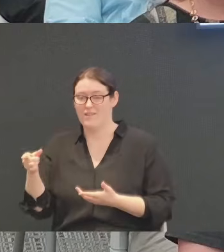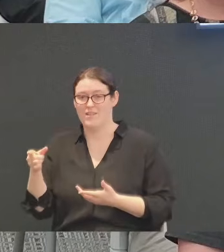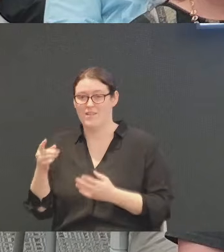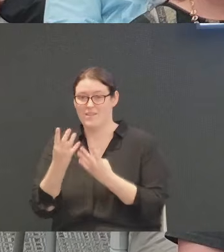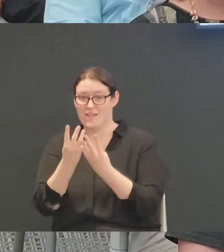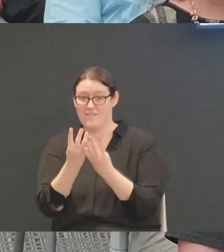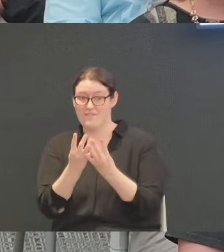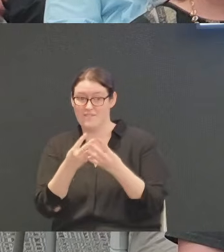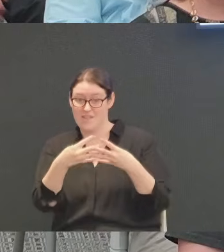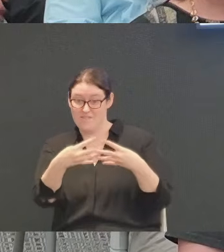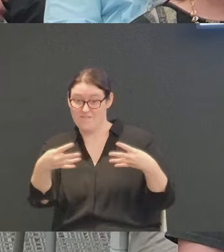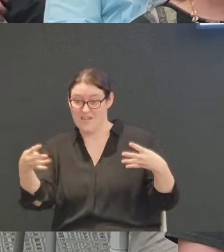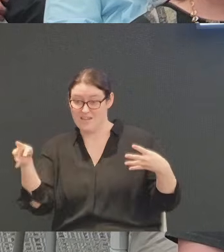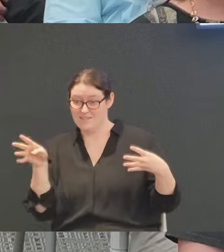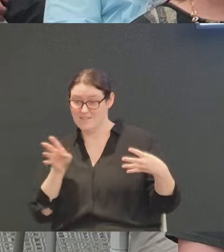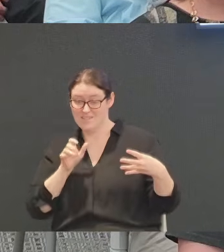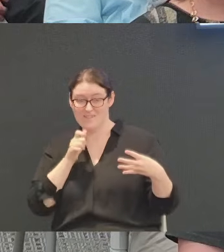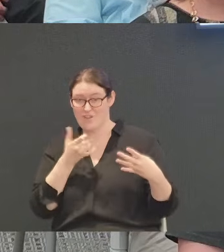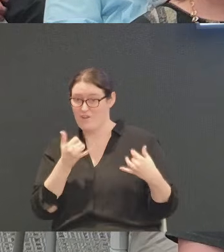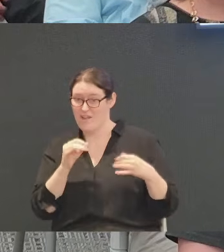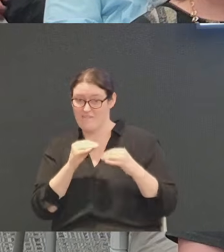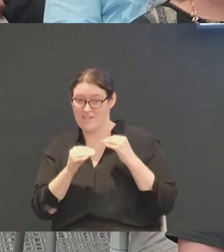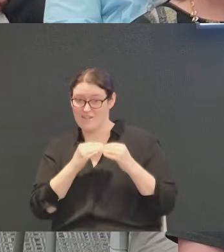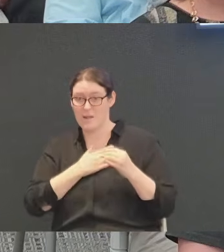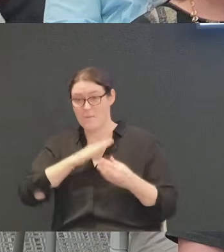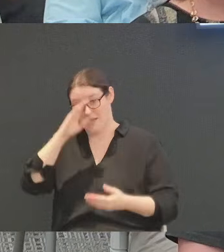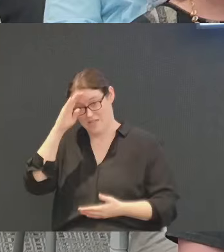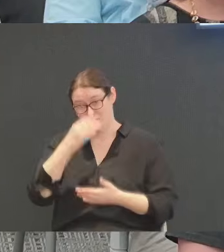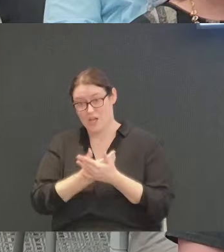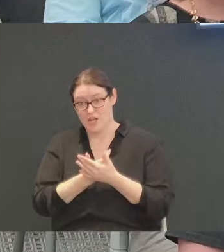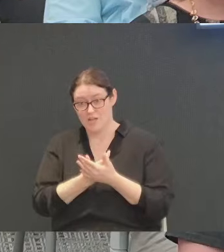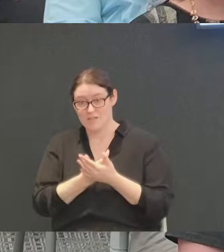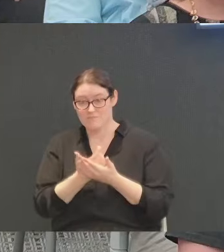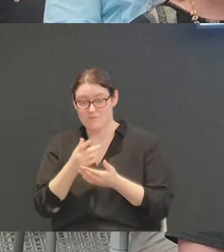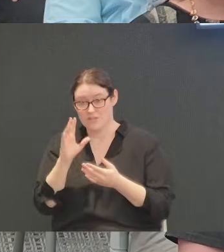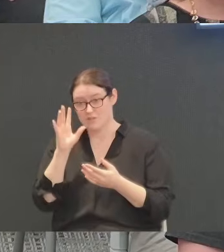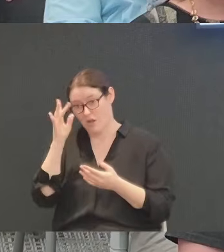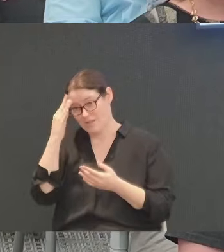fixed. that my son who has autism has been trying to run and elope from the center and goes through